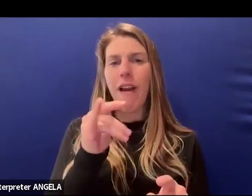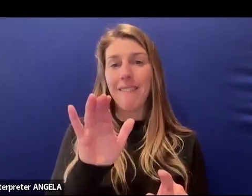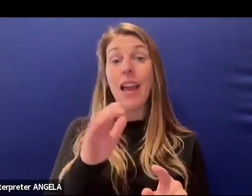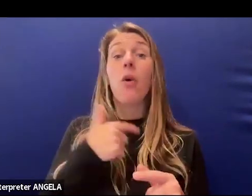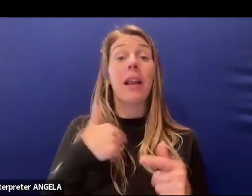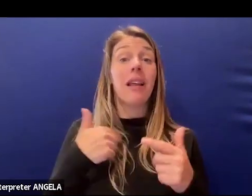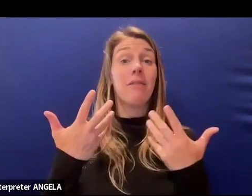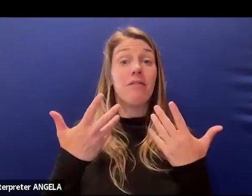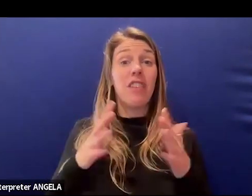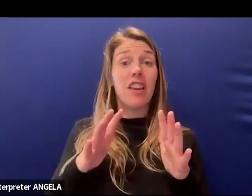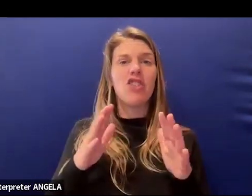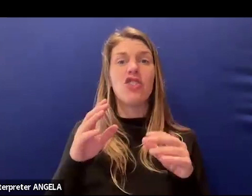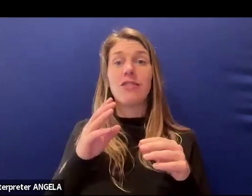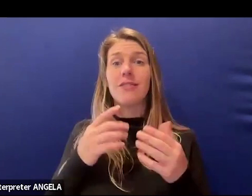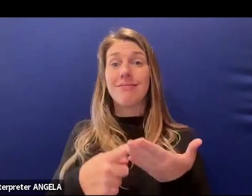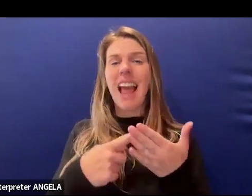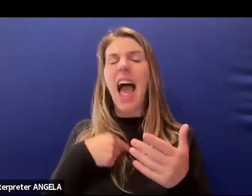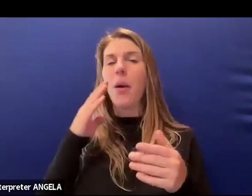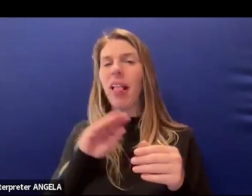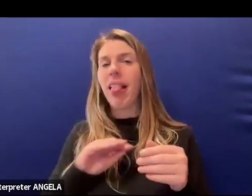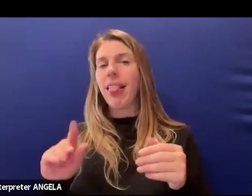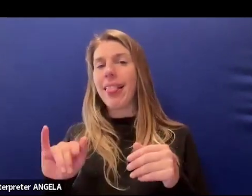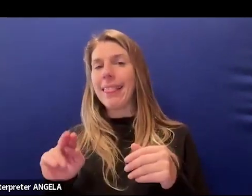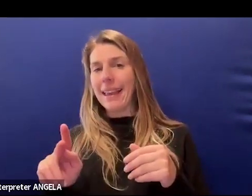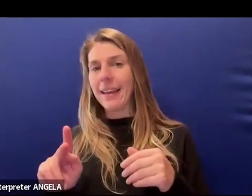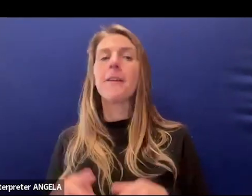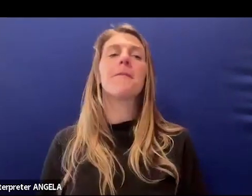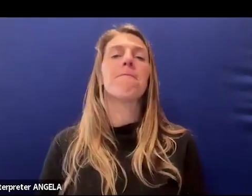When I'm done talking, I can drop a link to that paper in the chat.